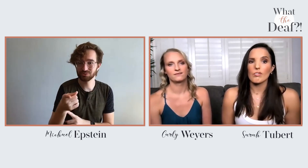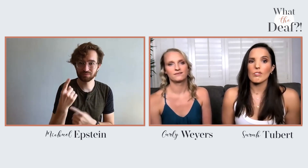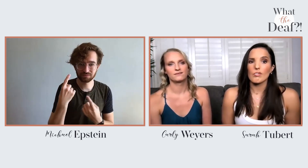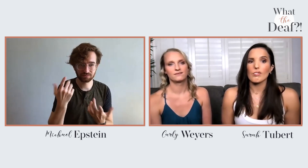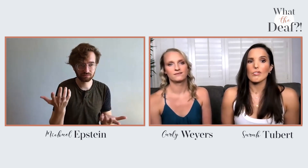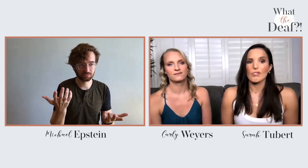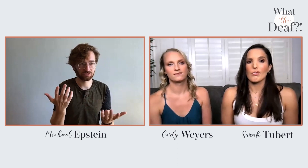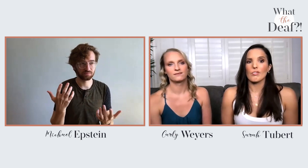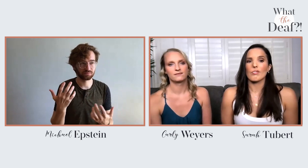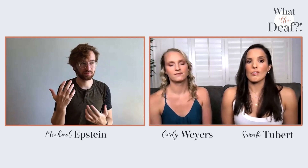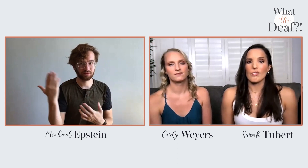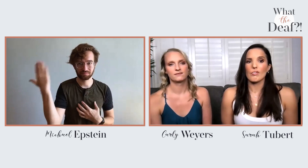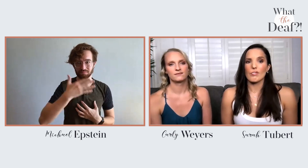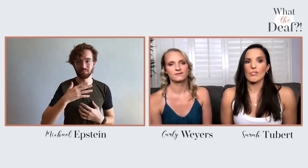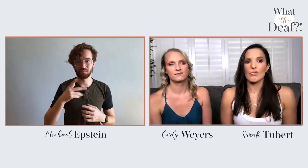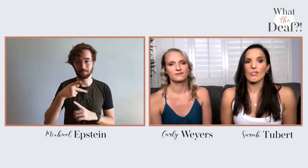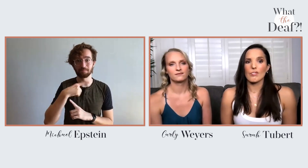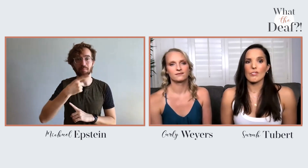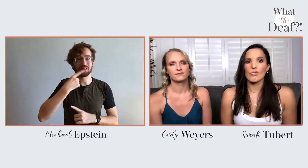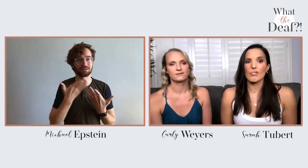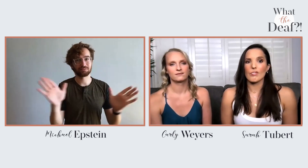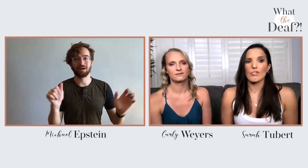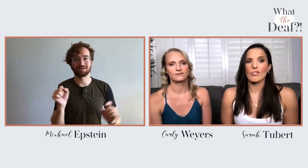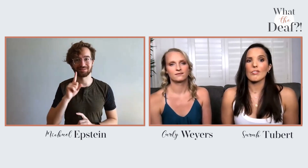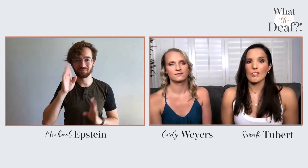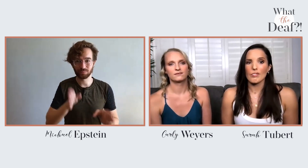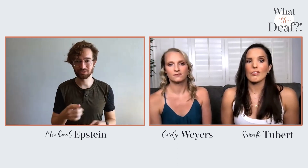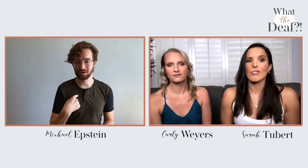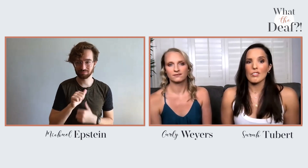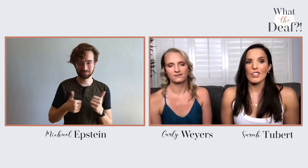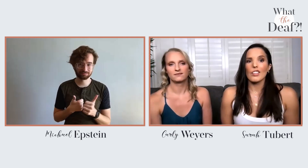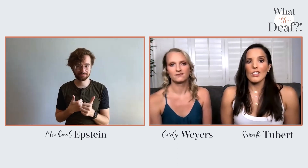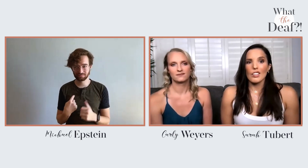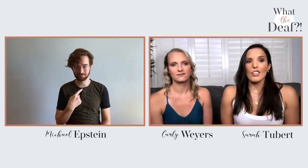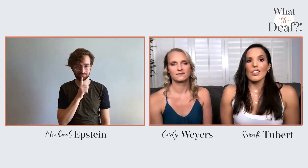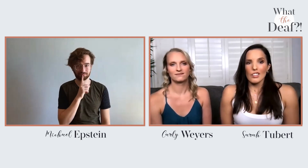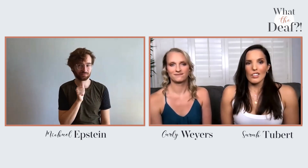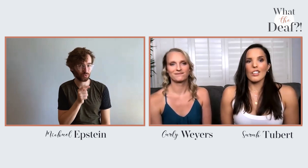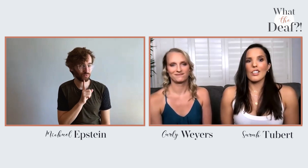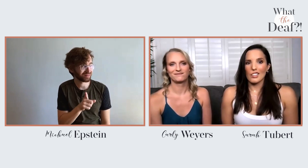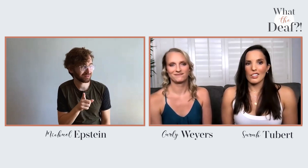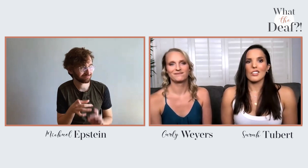But you're living publicly as a deaf person, whereas I'm not. I am not in that environment.